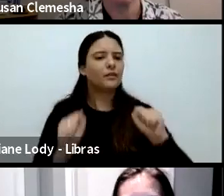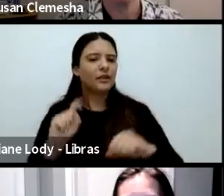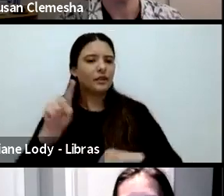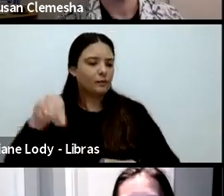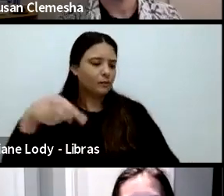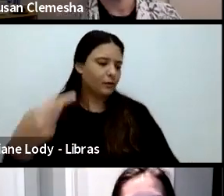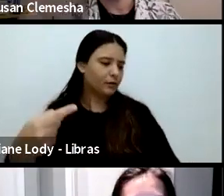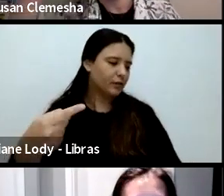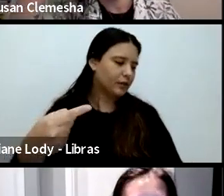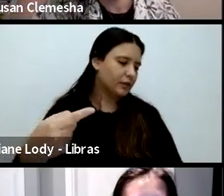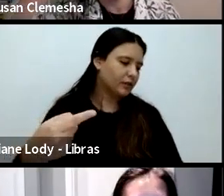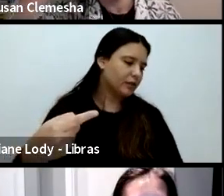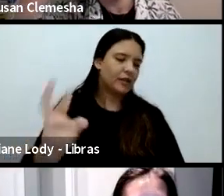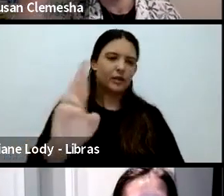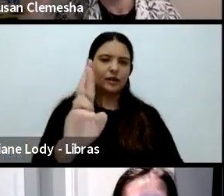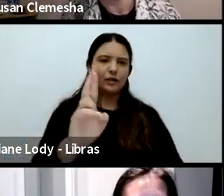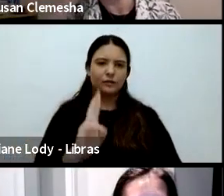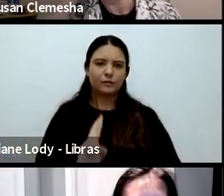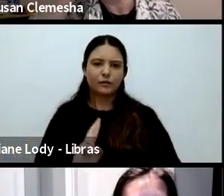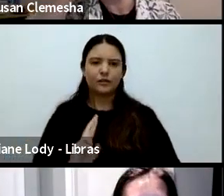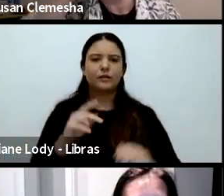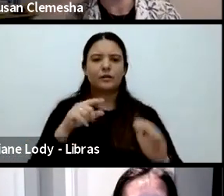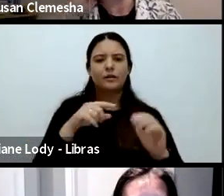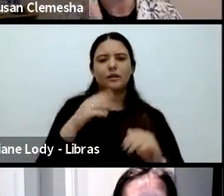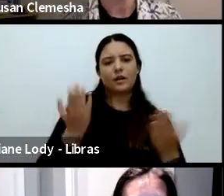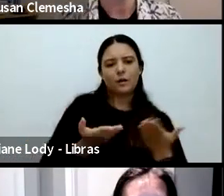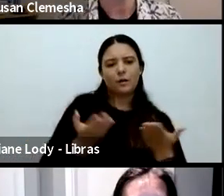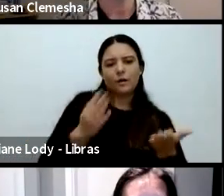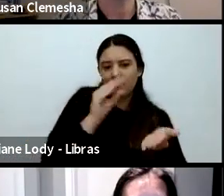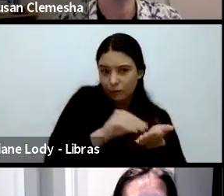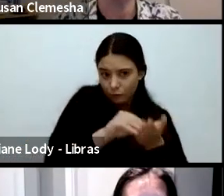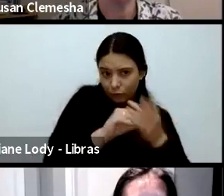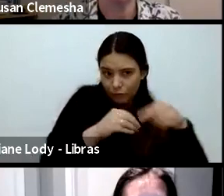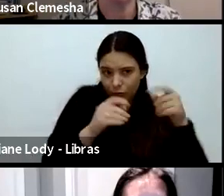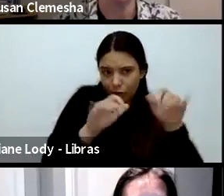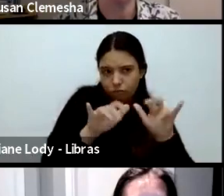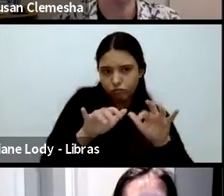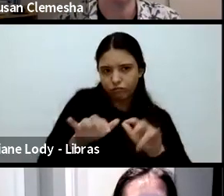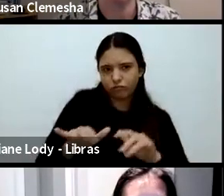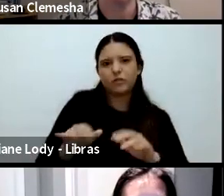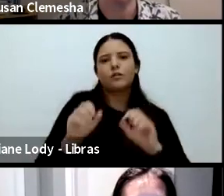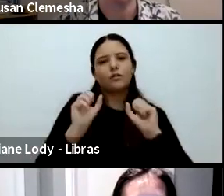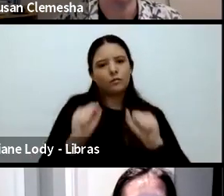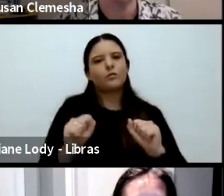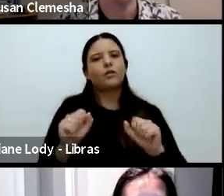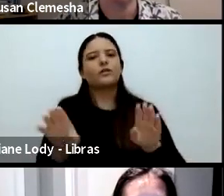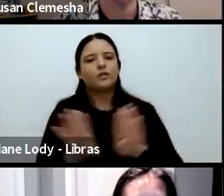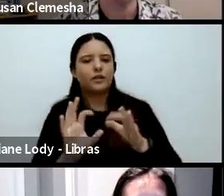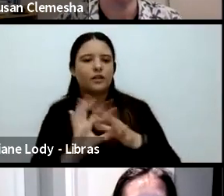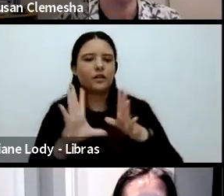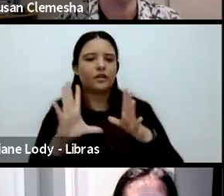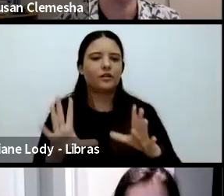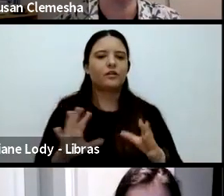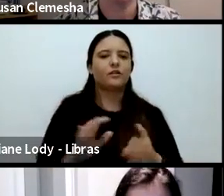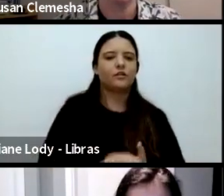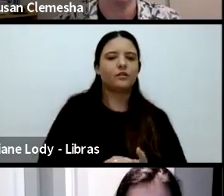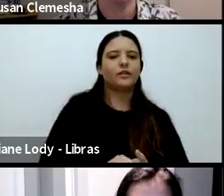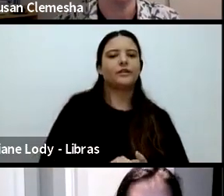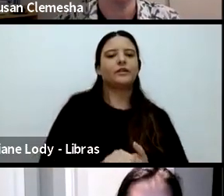it didn't happen. opportunity opportunity to opportunity to do in here you are. well welcome to write a risk welcome to write a response and welcome to write a response.